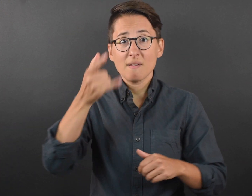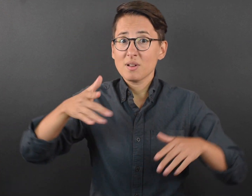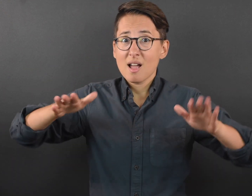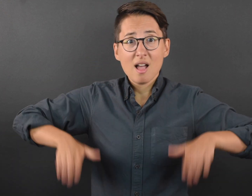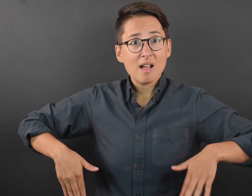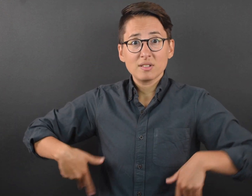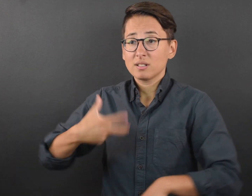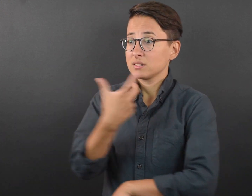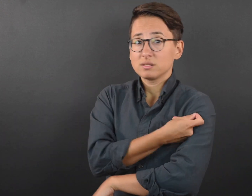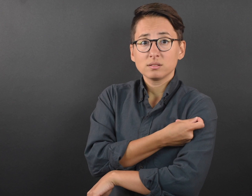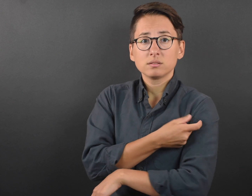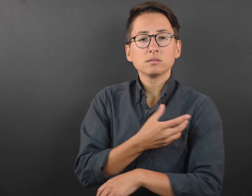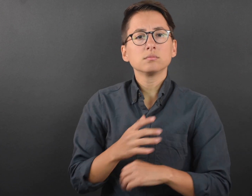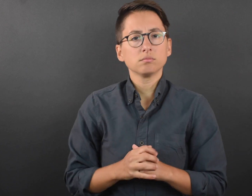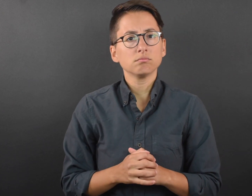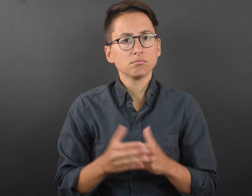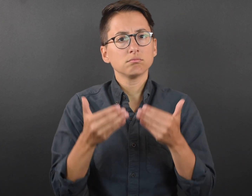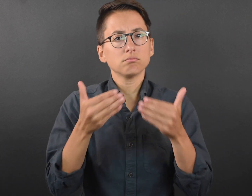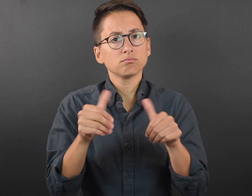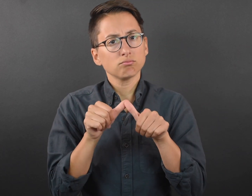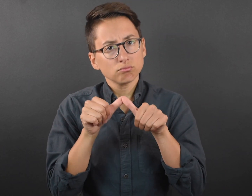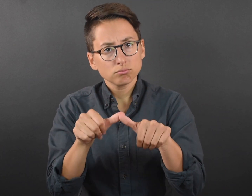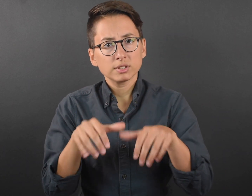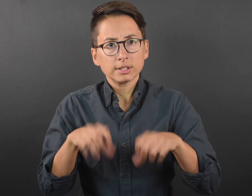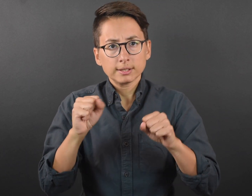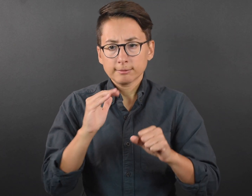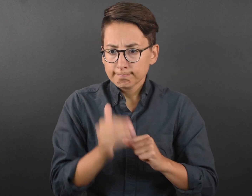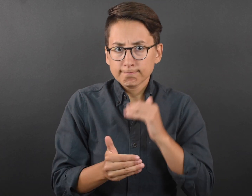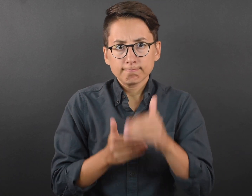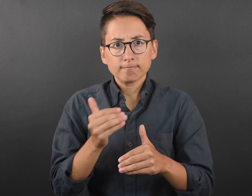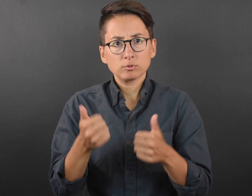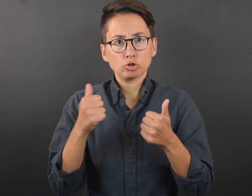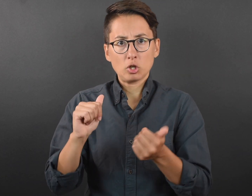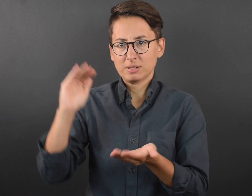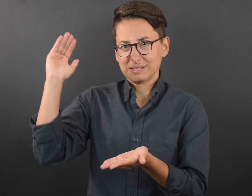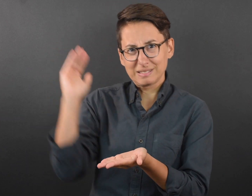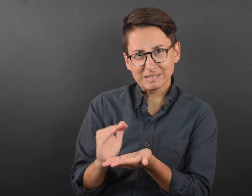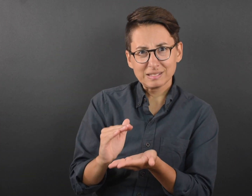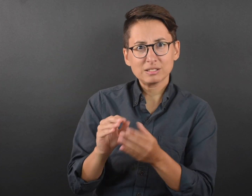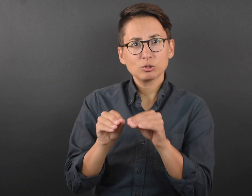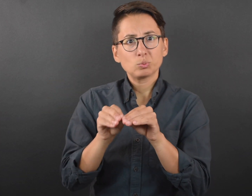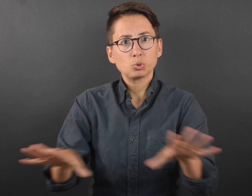If you are not yet vaccinated, continue to take steps to slow the spread of COVID-19